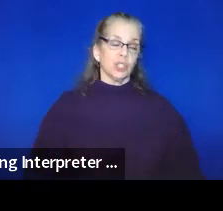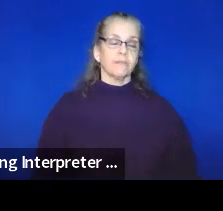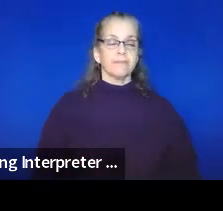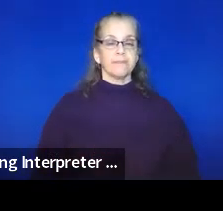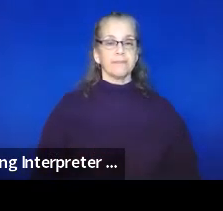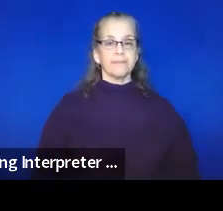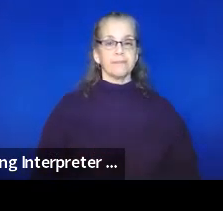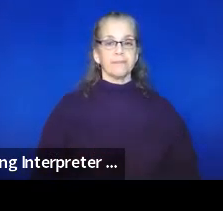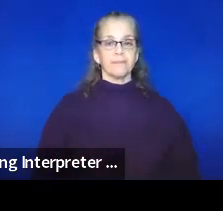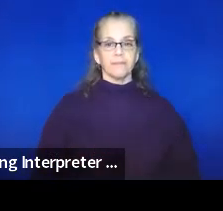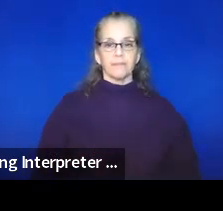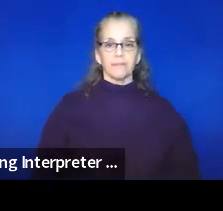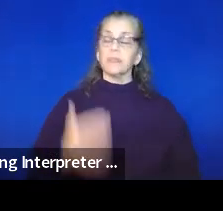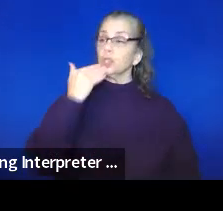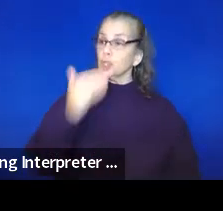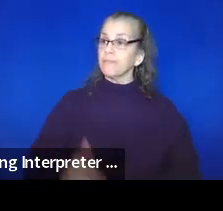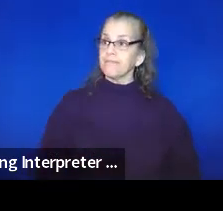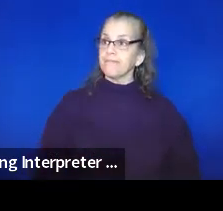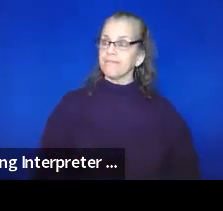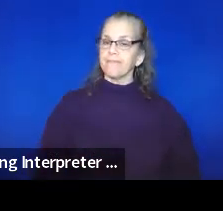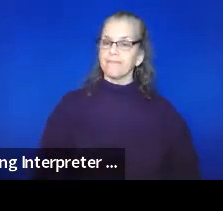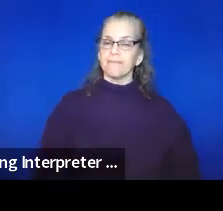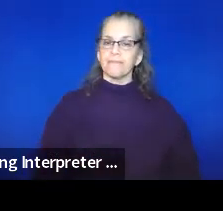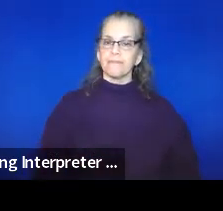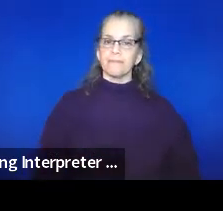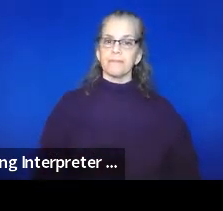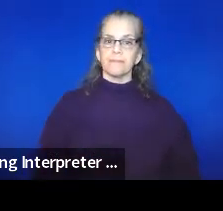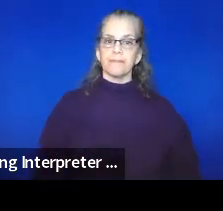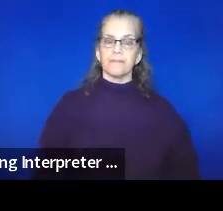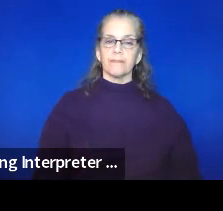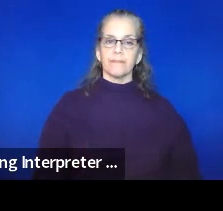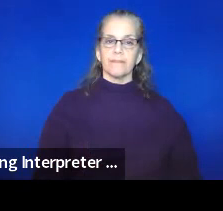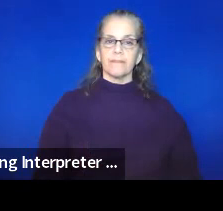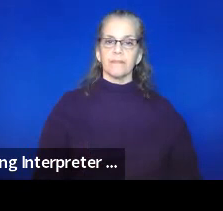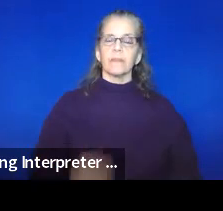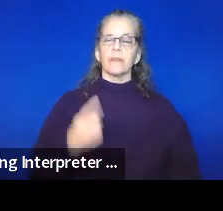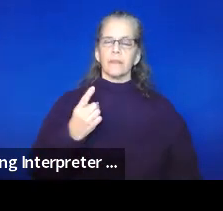Very good. And this one is kind of an interesting question: